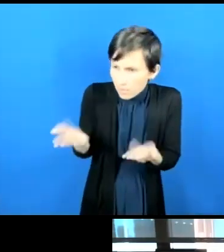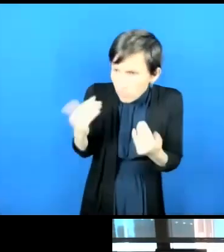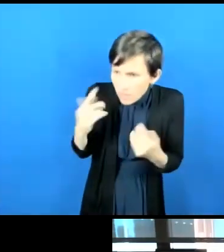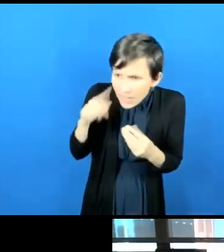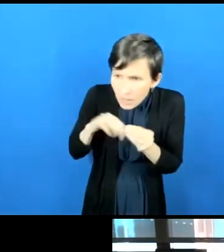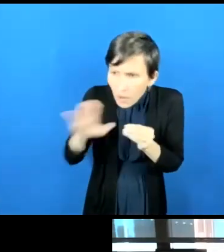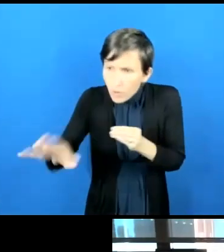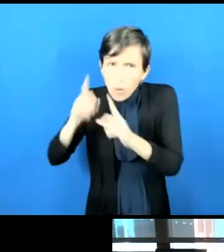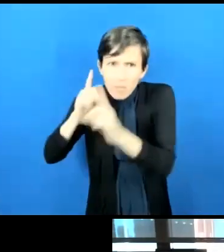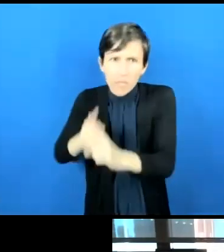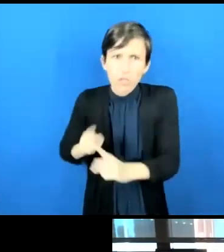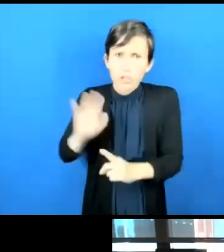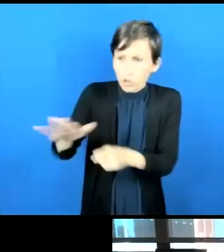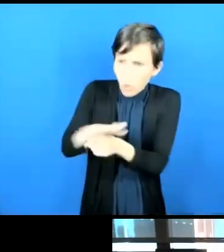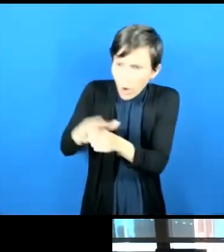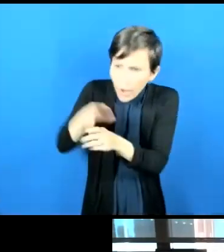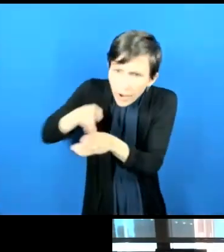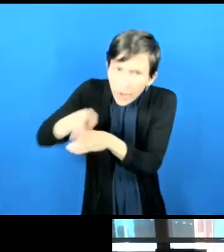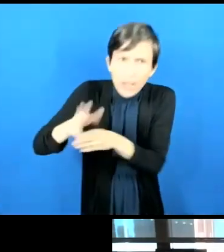and how does DEI matter in those spaces.